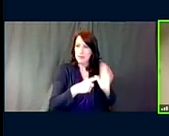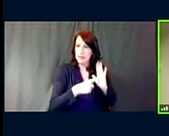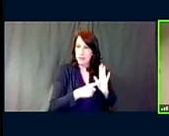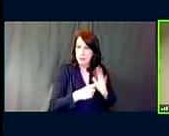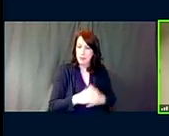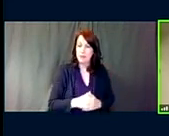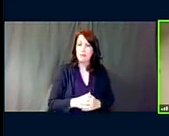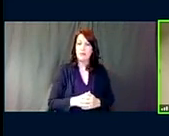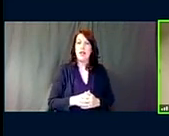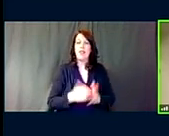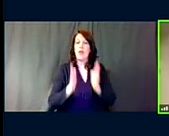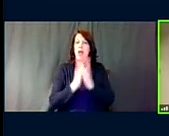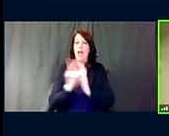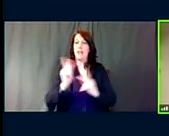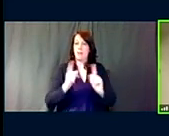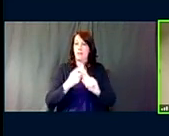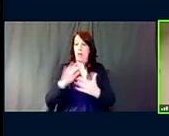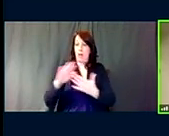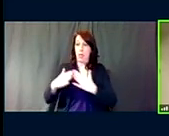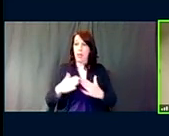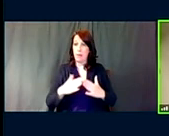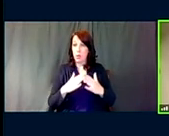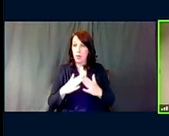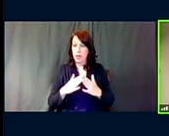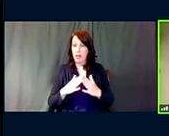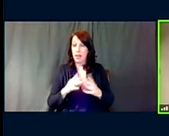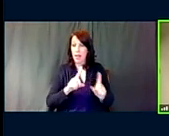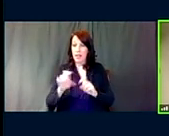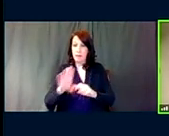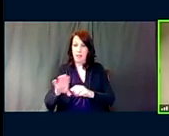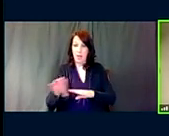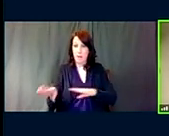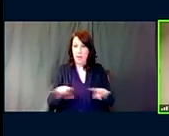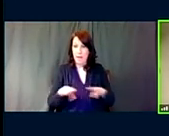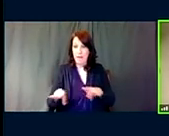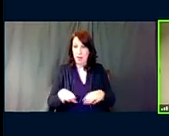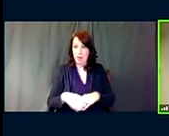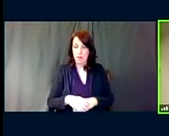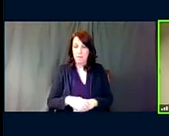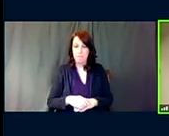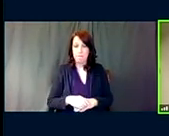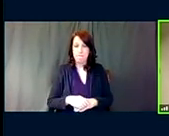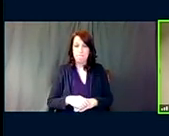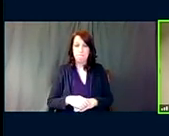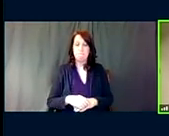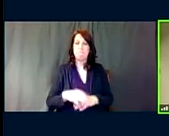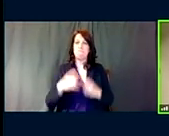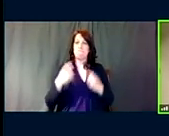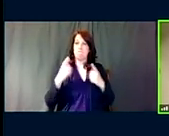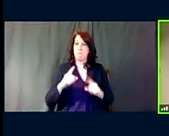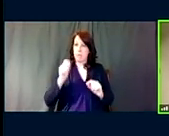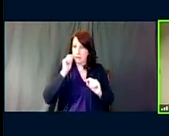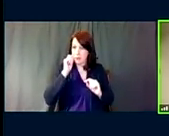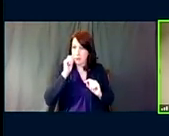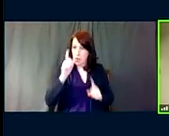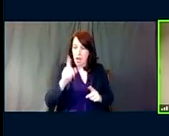TO EARN -- ENCOURAGE PEOPLE TO REPORT SYMPTOMS AND ASK ABOUT BEHAVIOR.